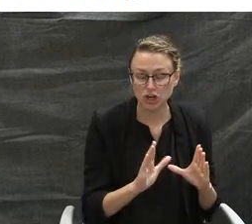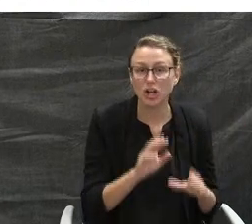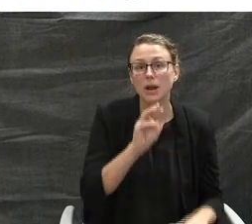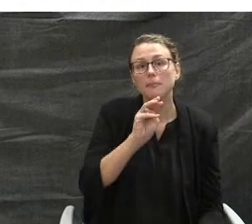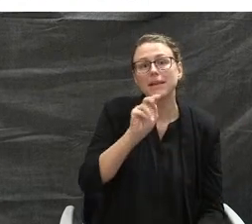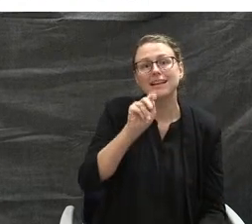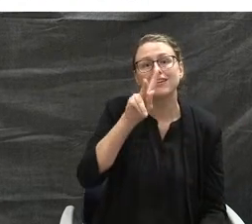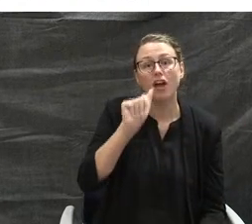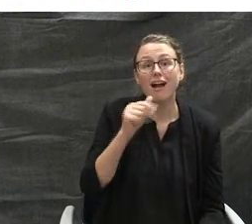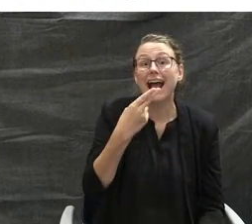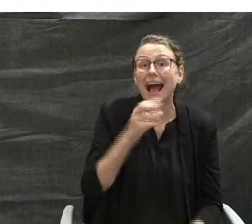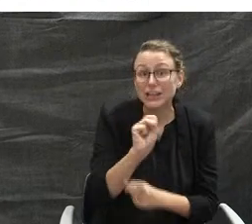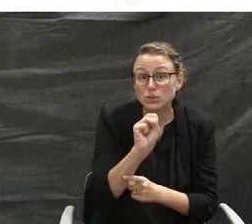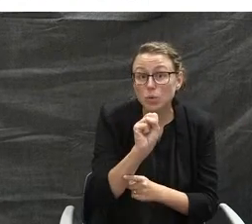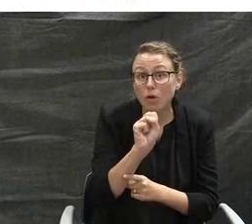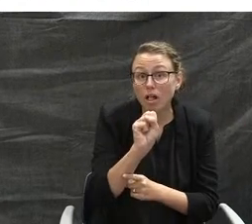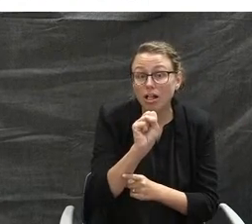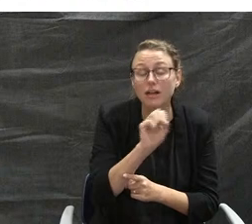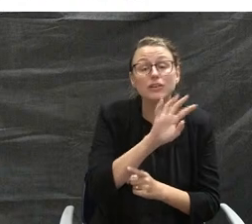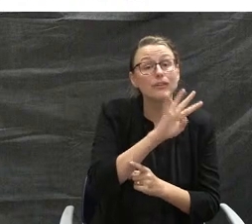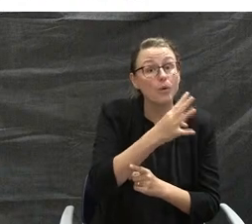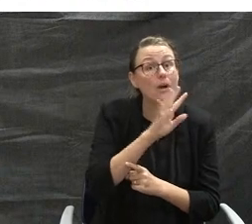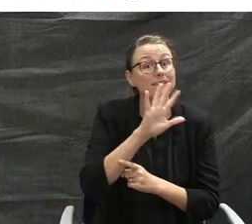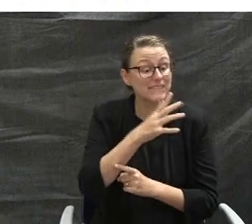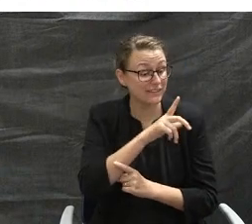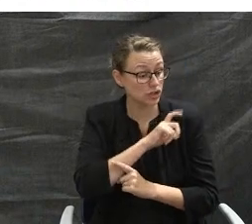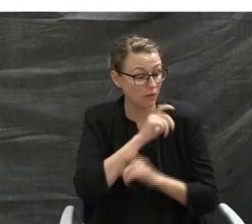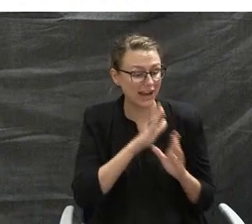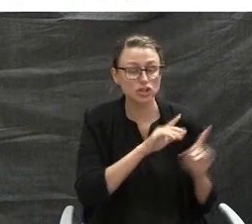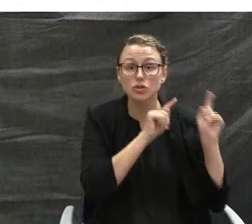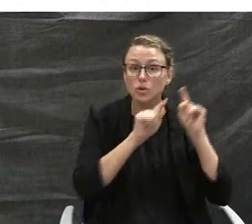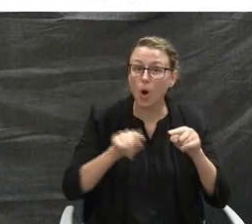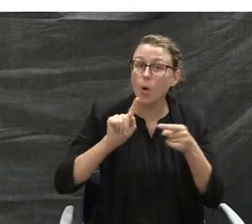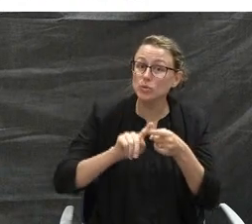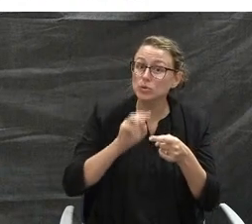4th and 5th graders will go to minute talk I school and they